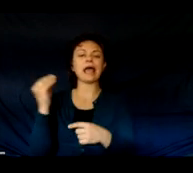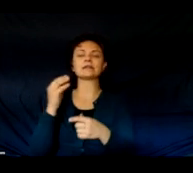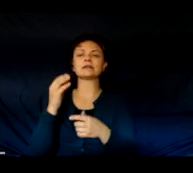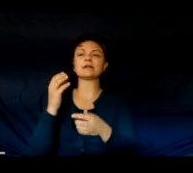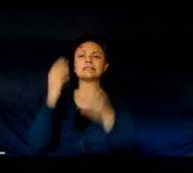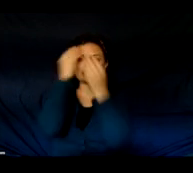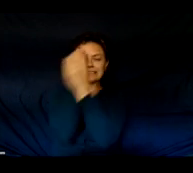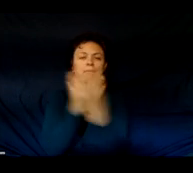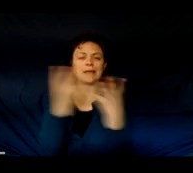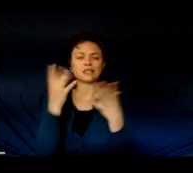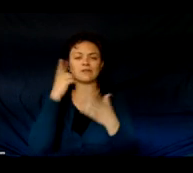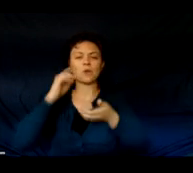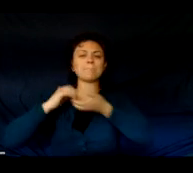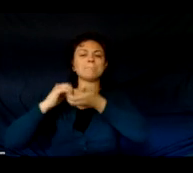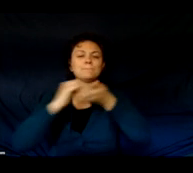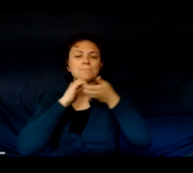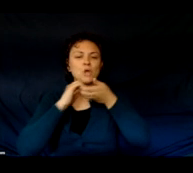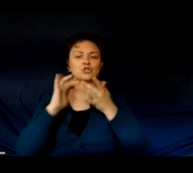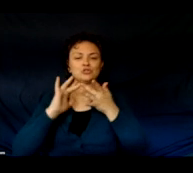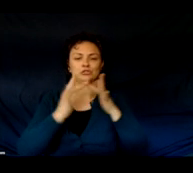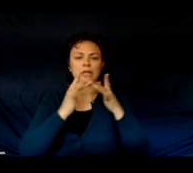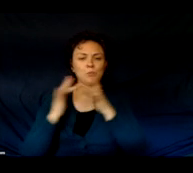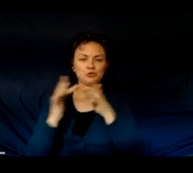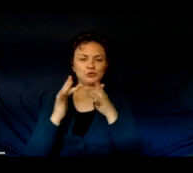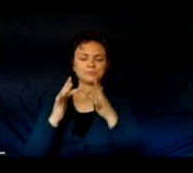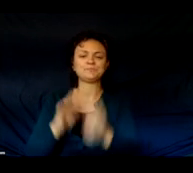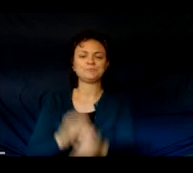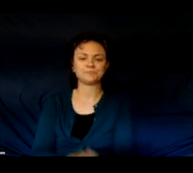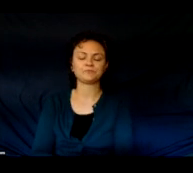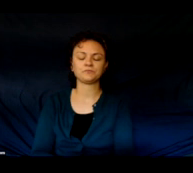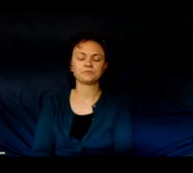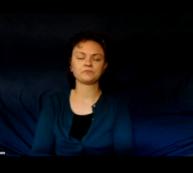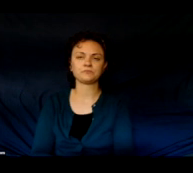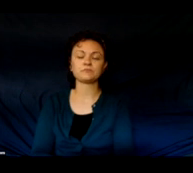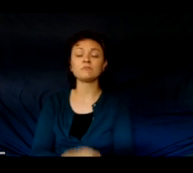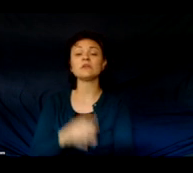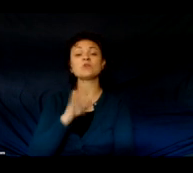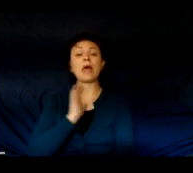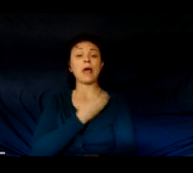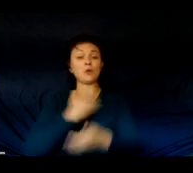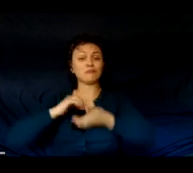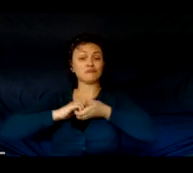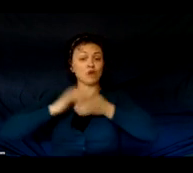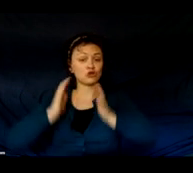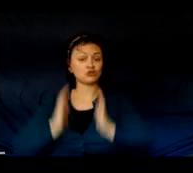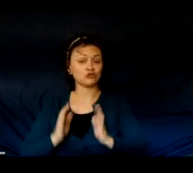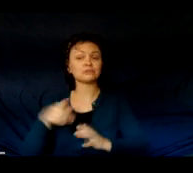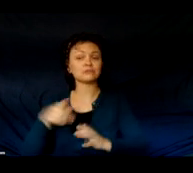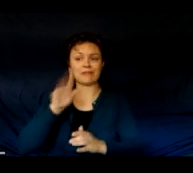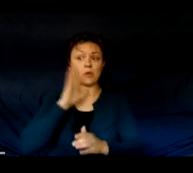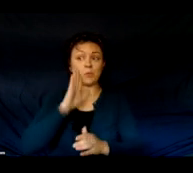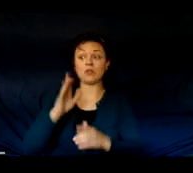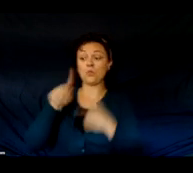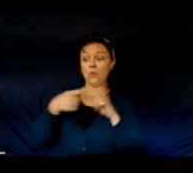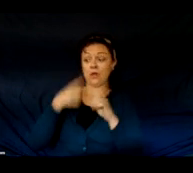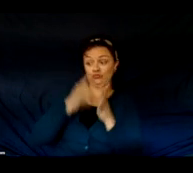who will help us when the studies are complete, to share the results of the study and